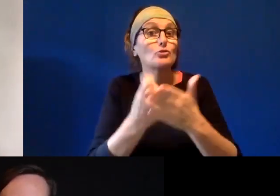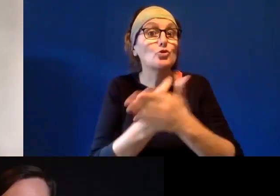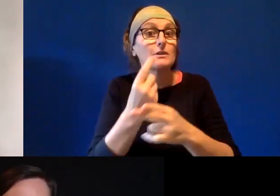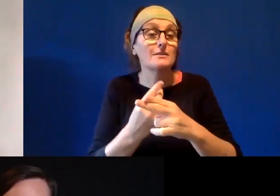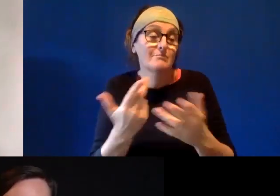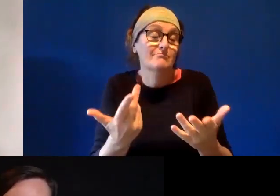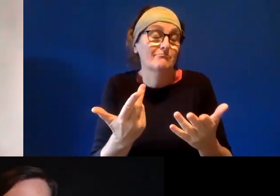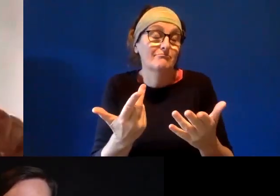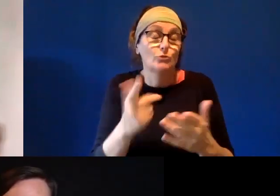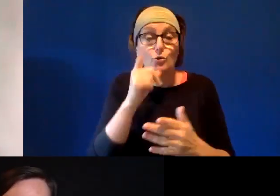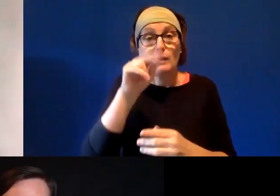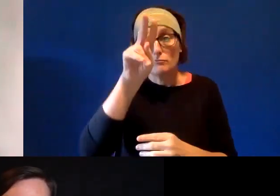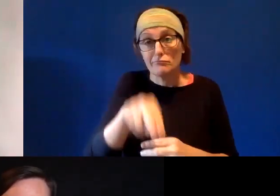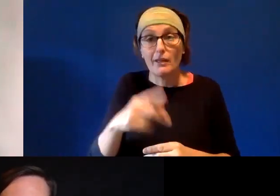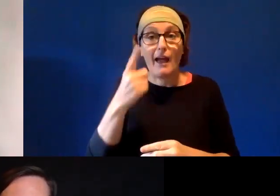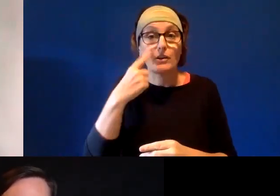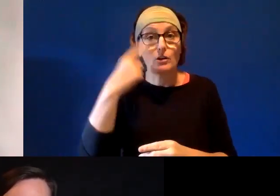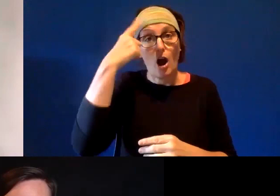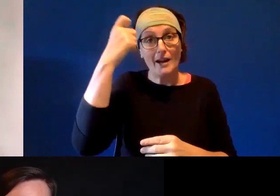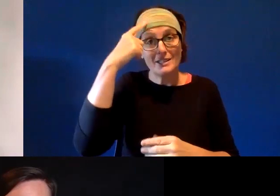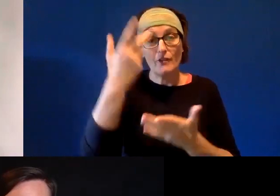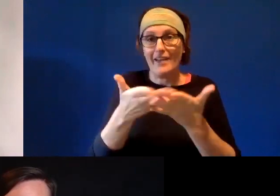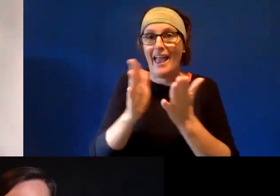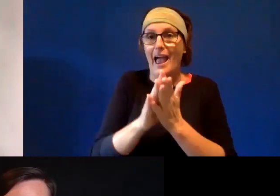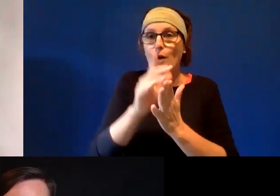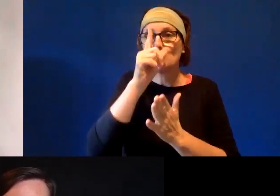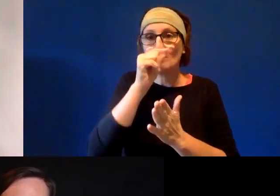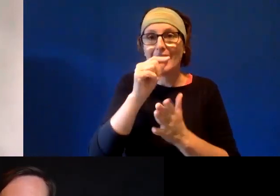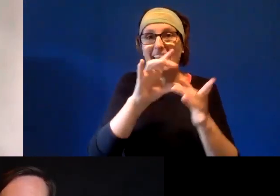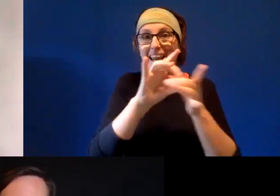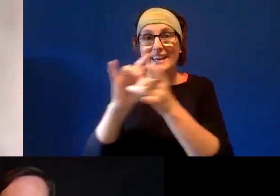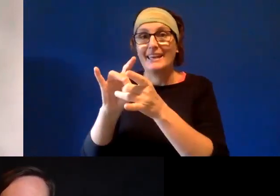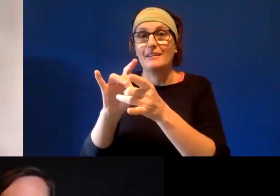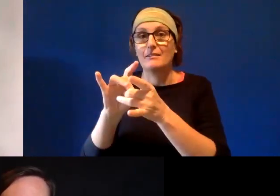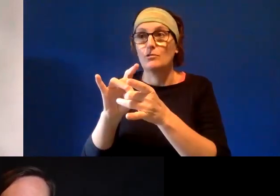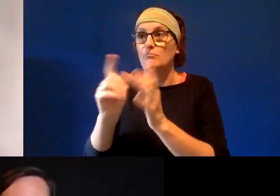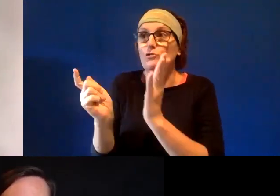And they list the idea of how you can directly link through that website to support an artist.